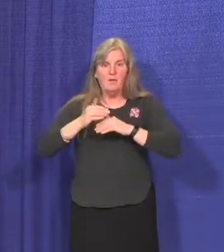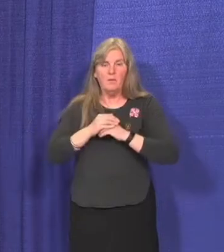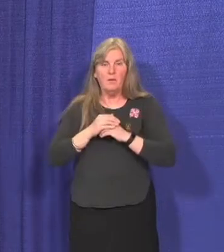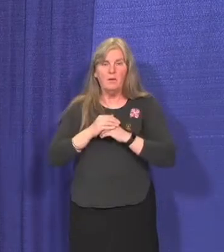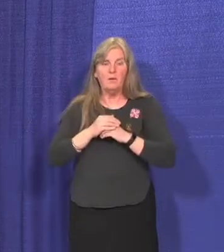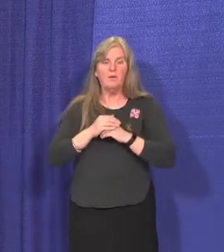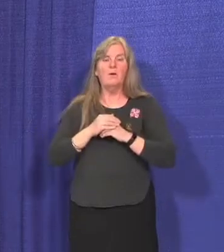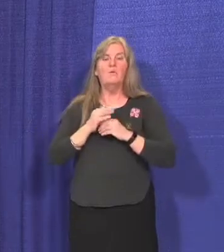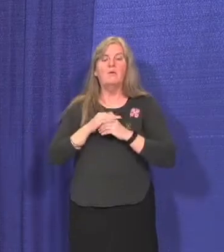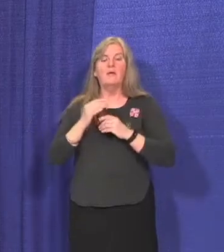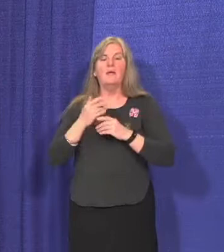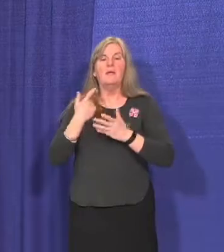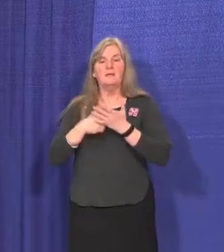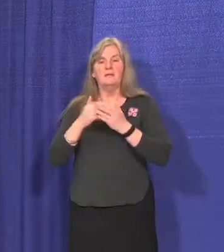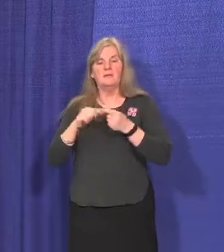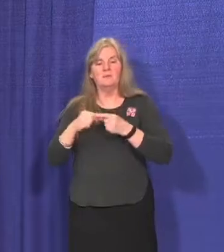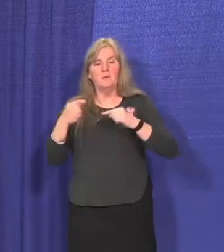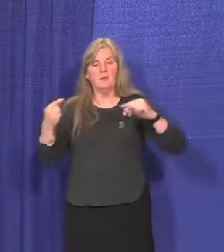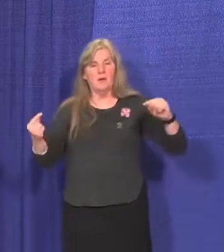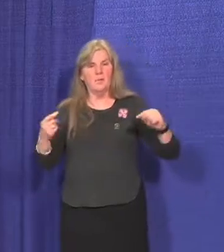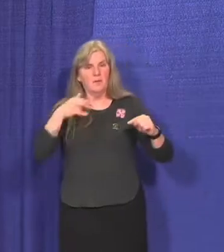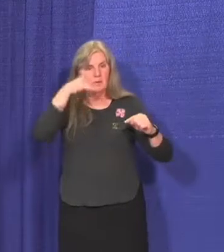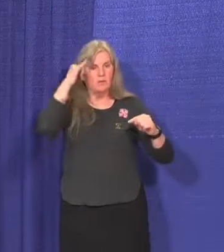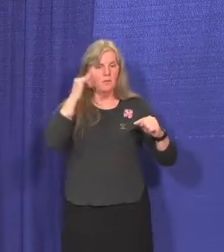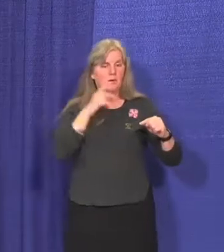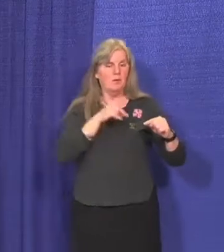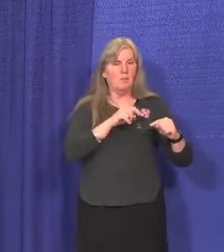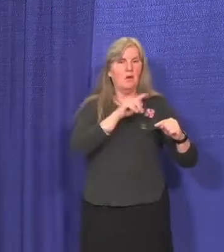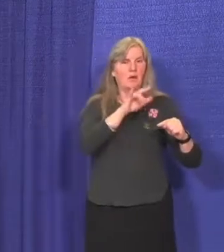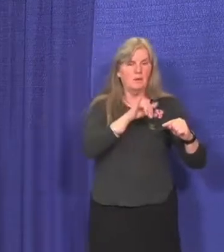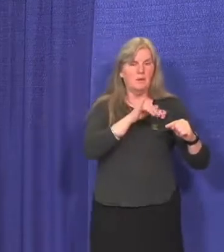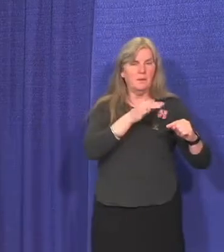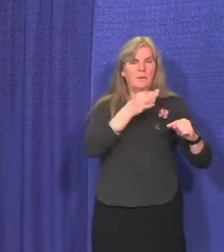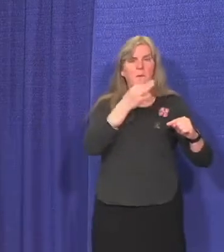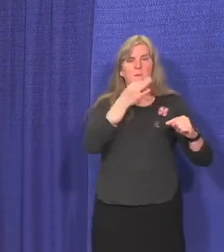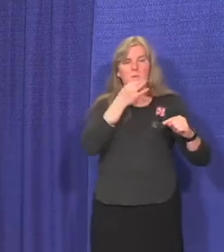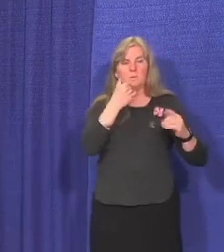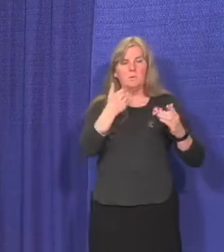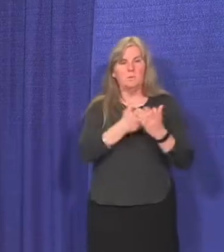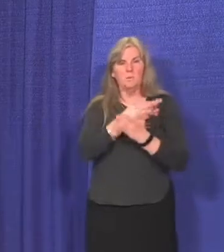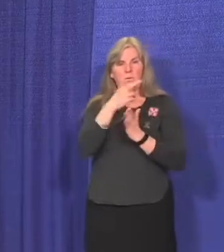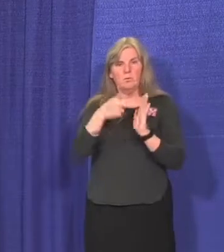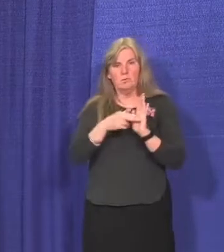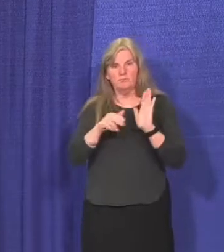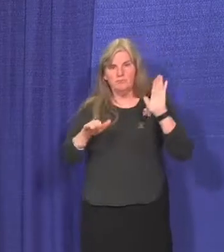And it is business as usual.